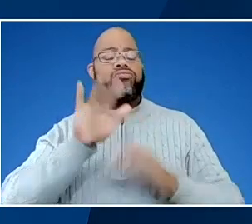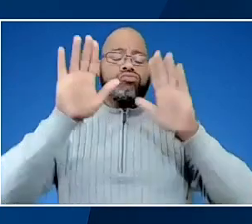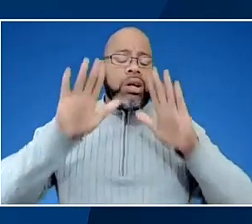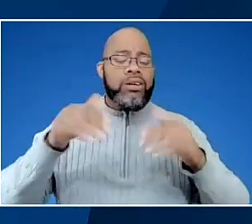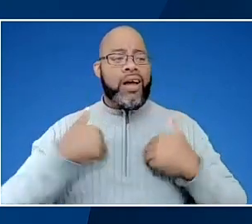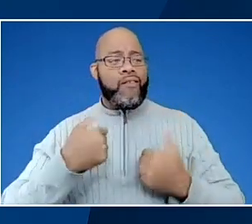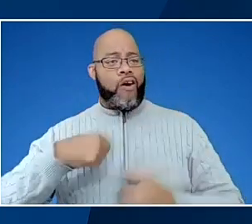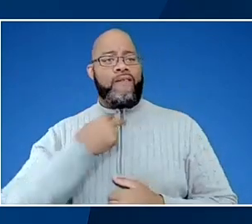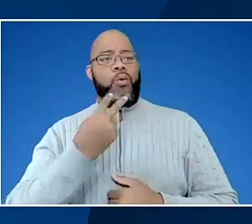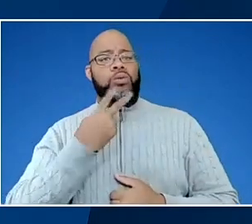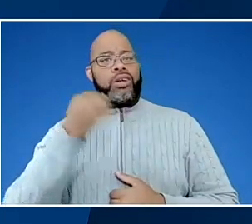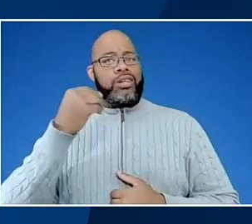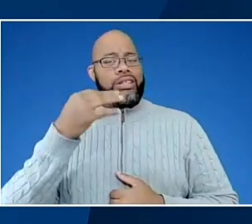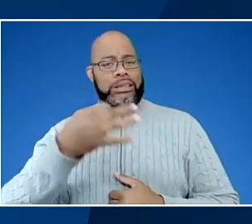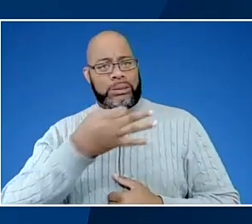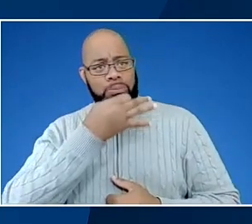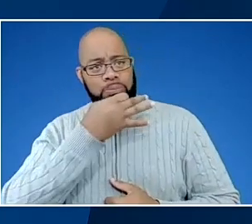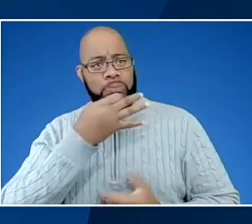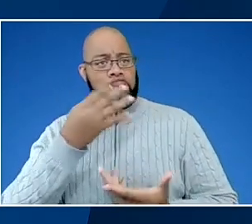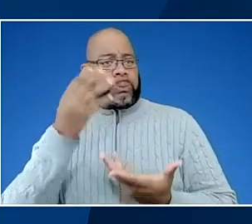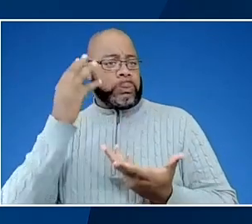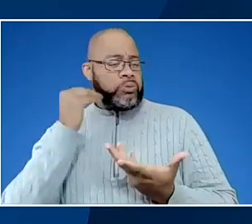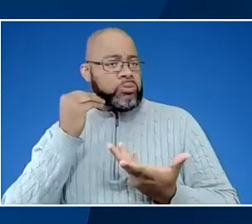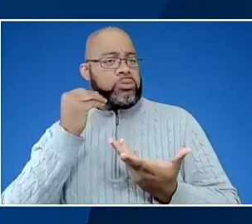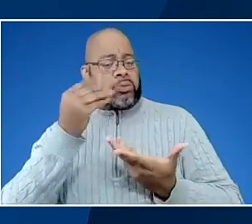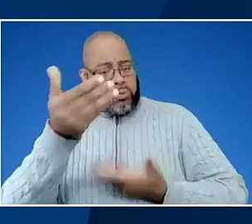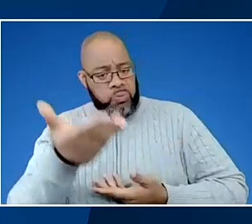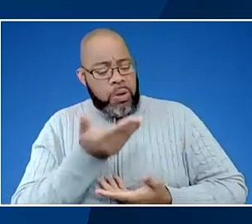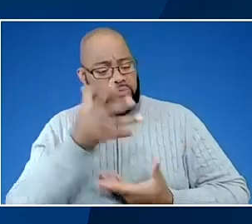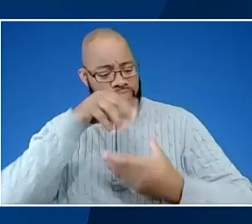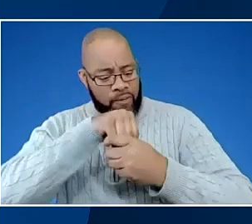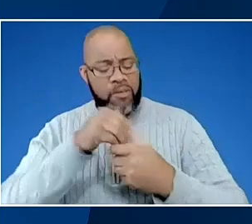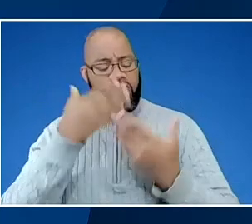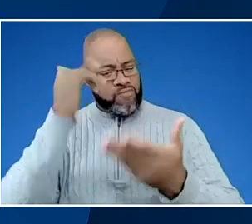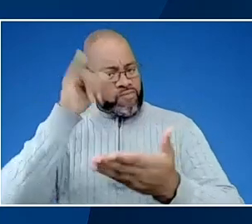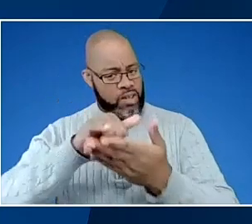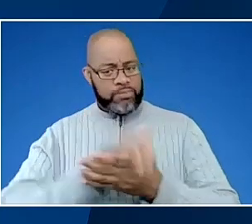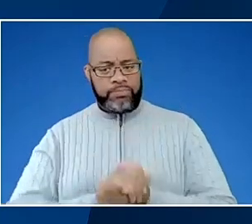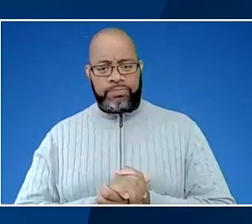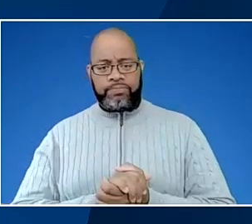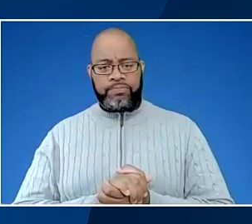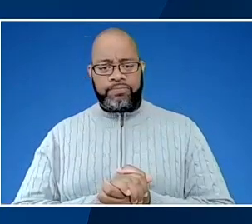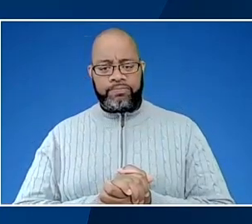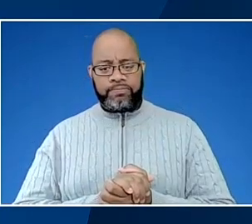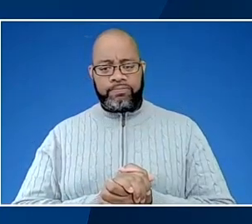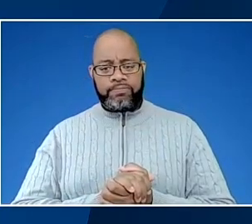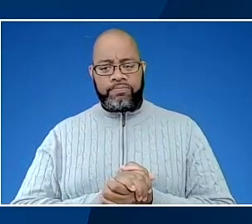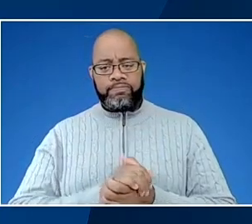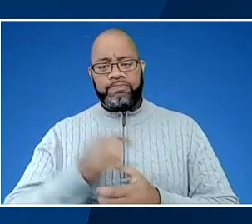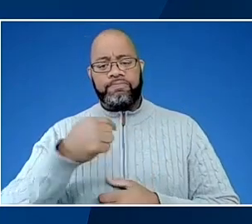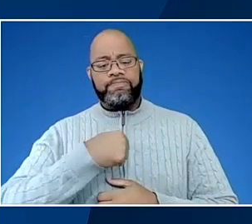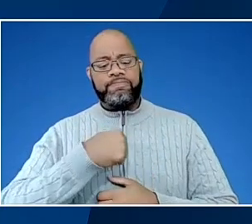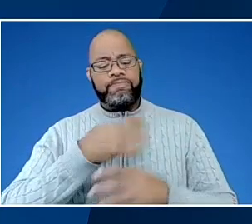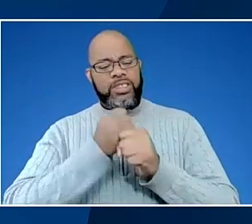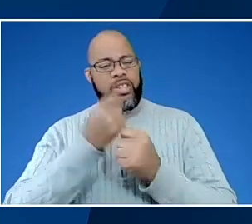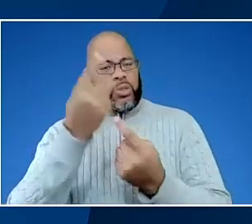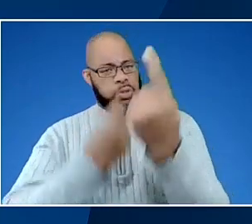expertise welcomed and I thank you for that. I'm getting questions from our